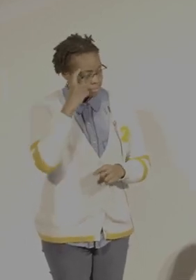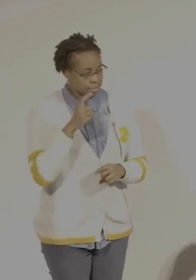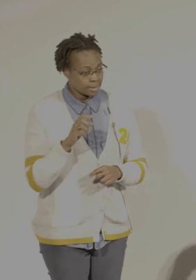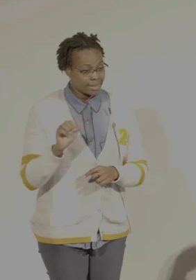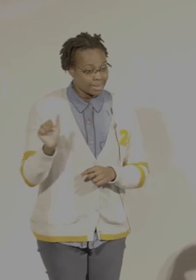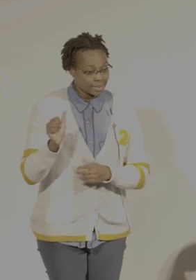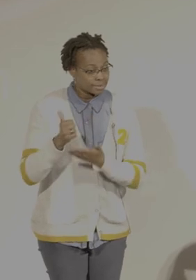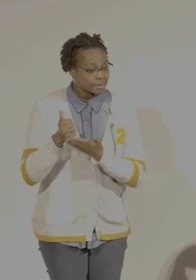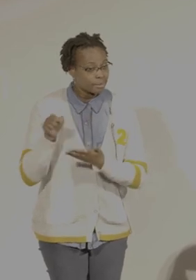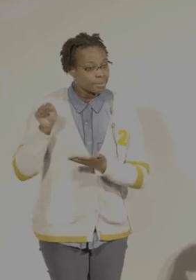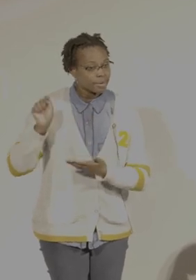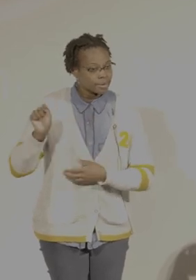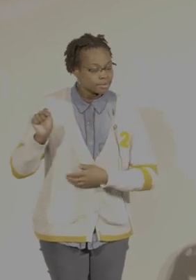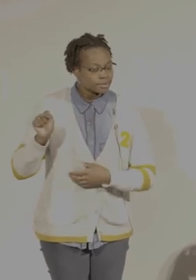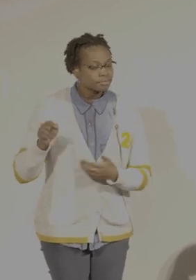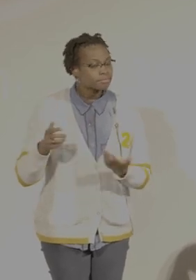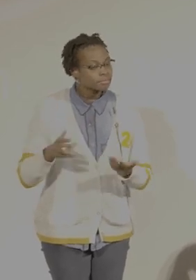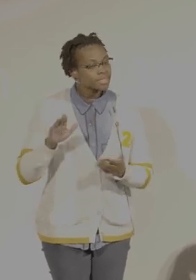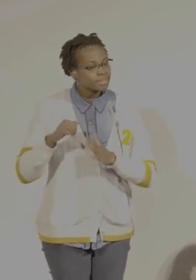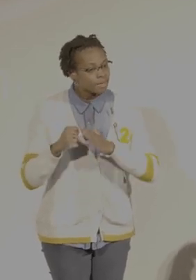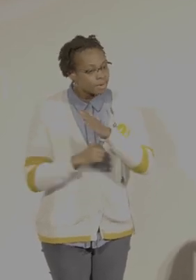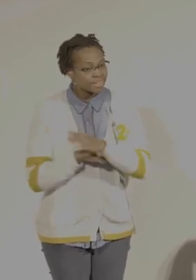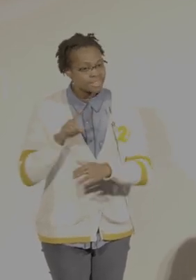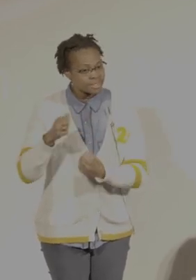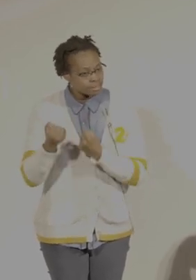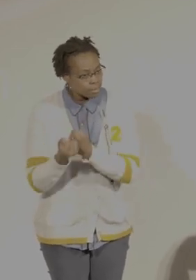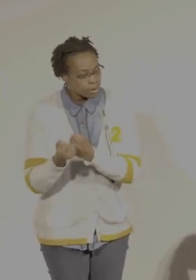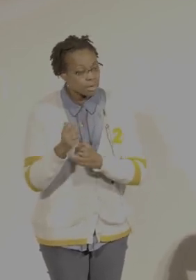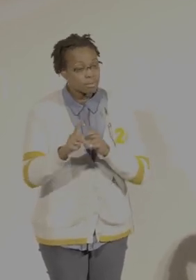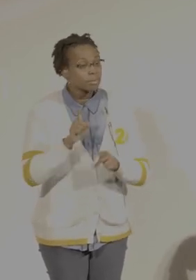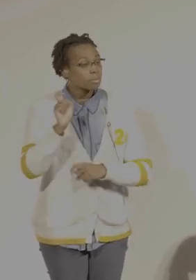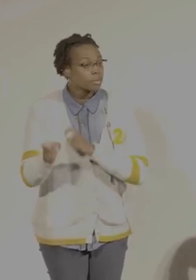and helping him, his foundation needs support, people can make a donation.